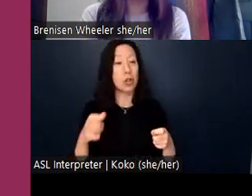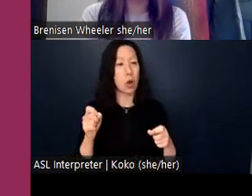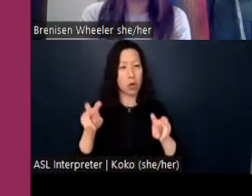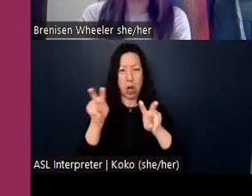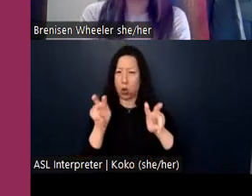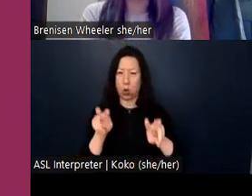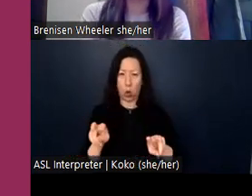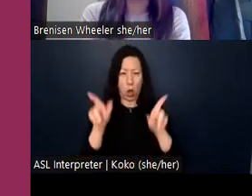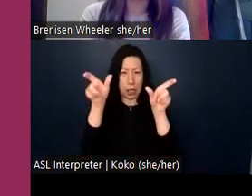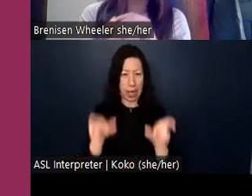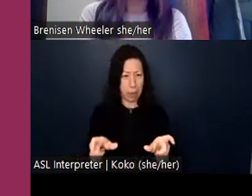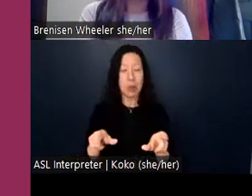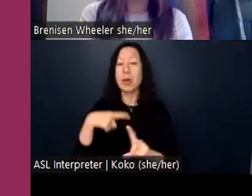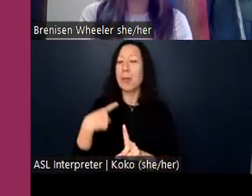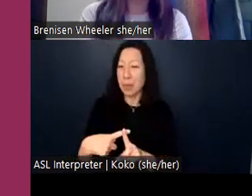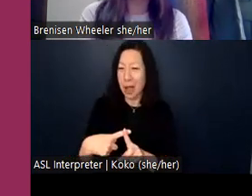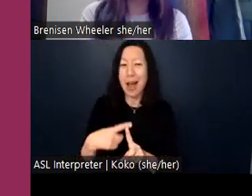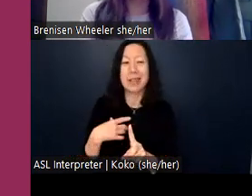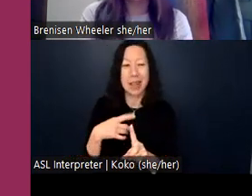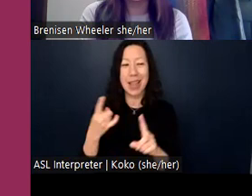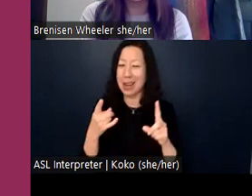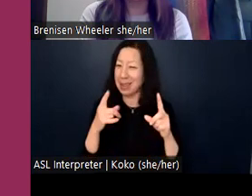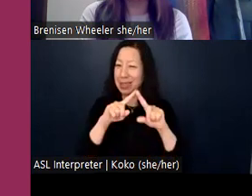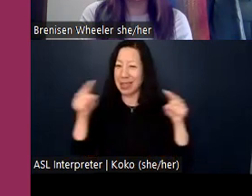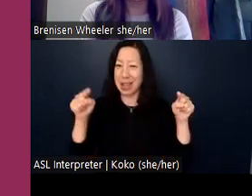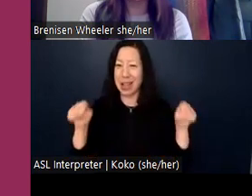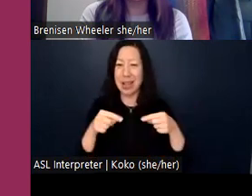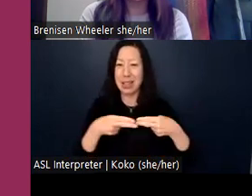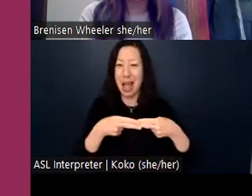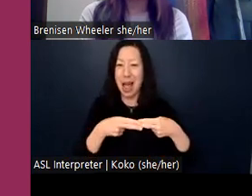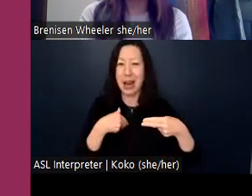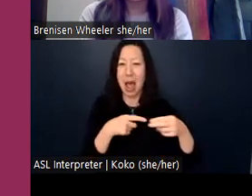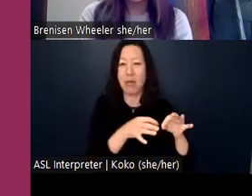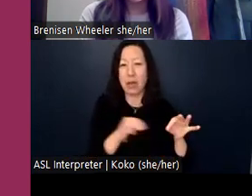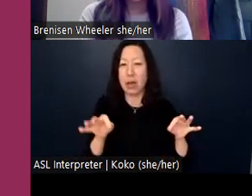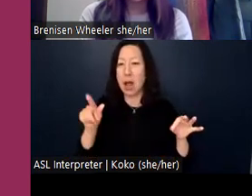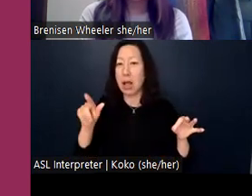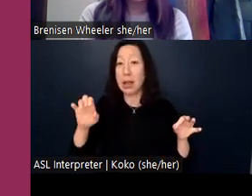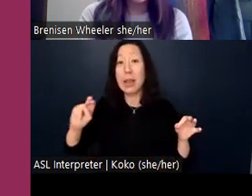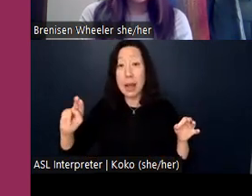the slide. If you want to read through kind of more of the development of understanding